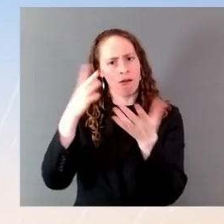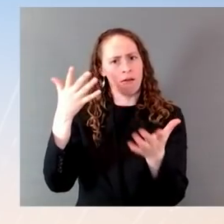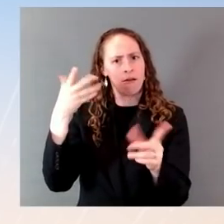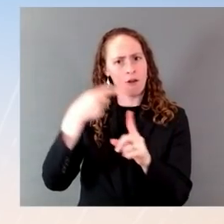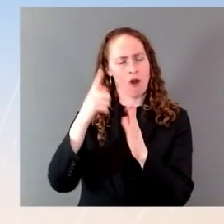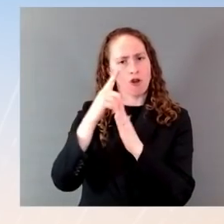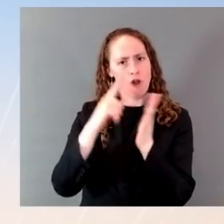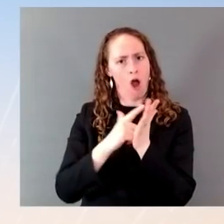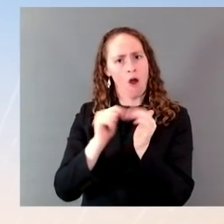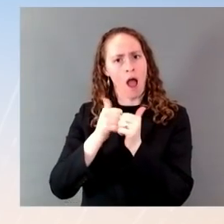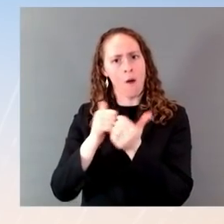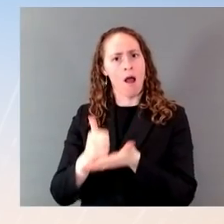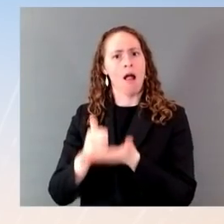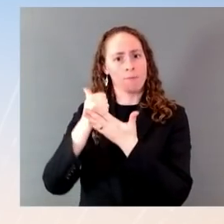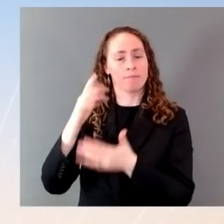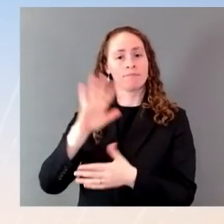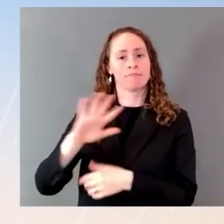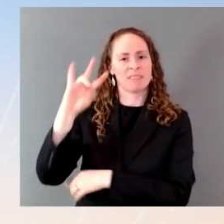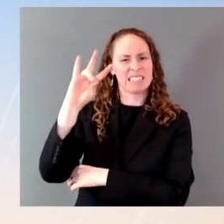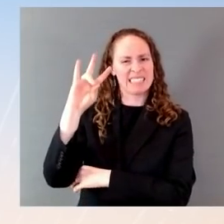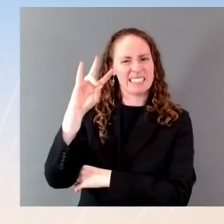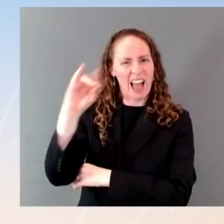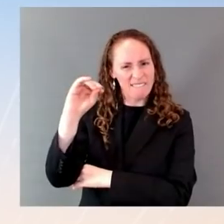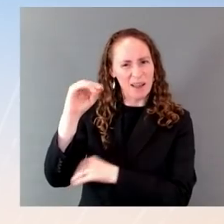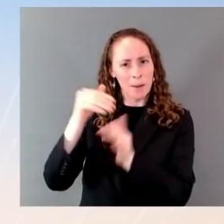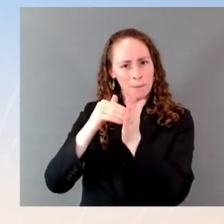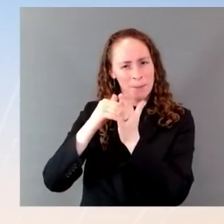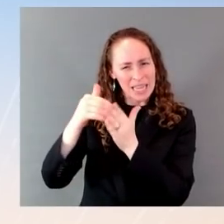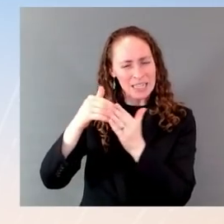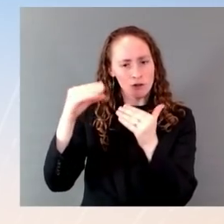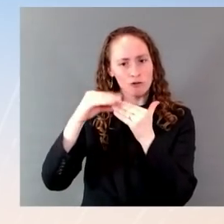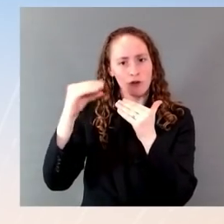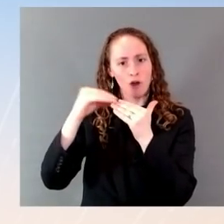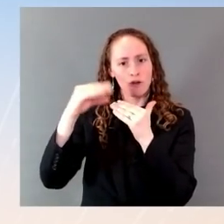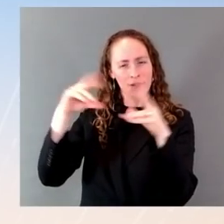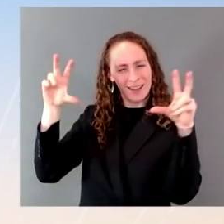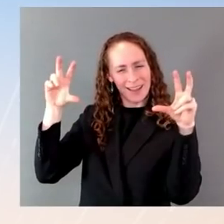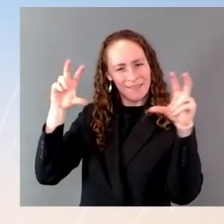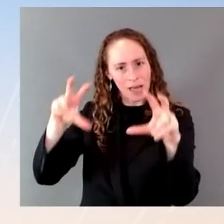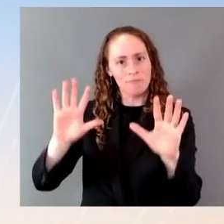making commutes easier so people can get to work and home faster. The investments will also hope --